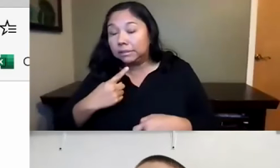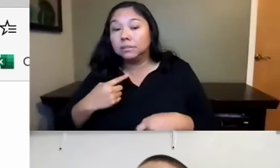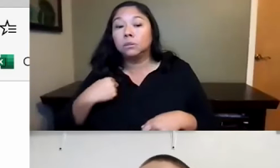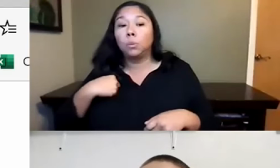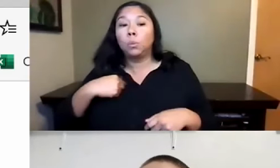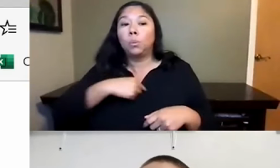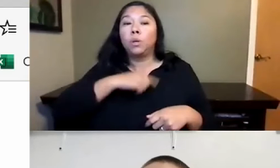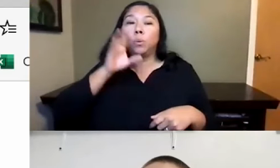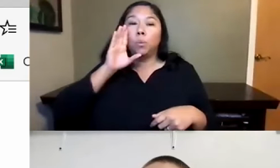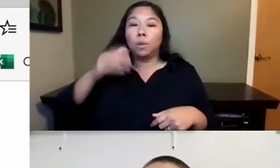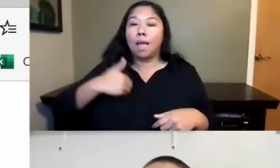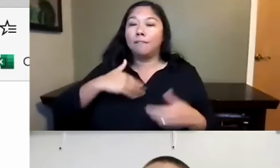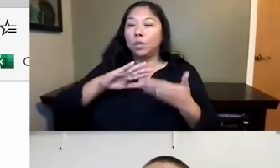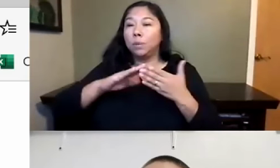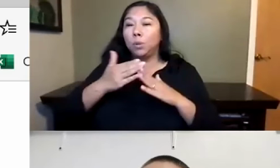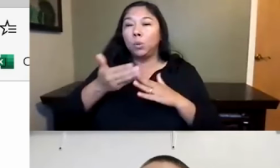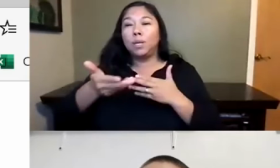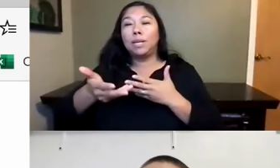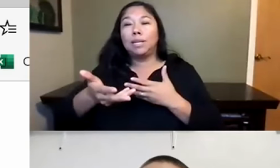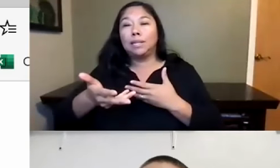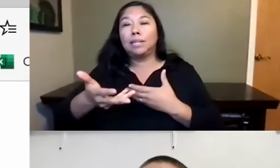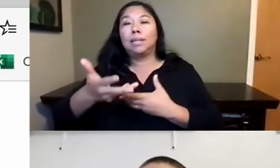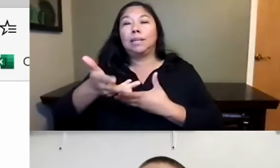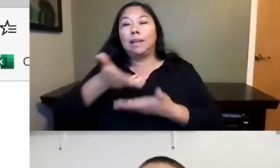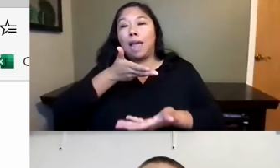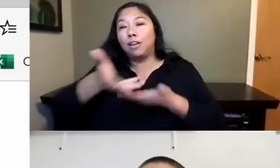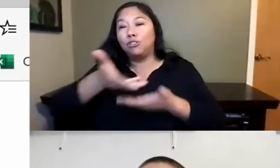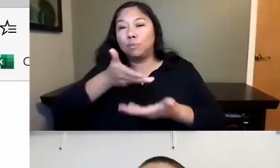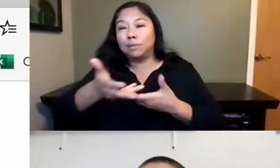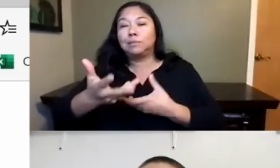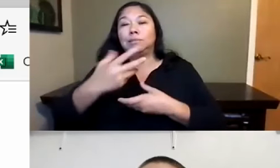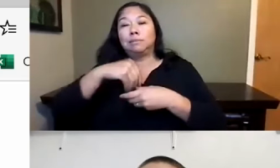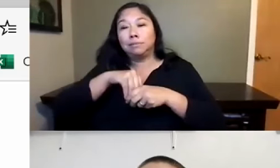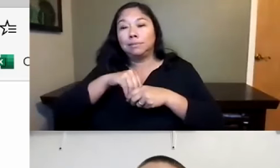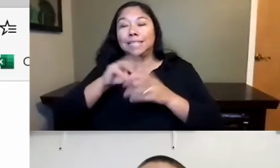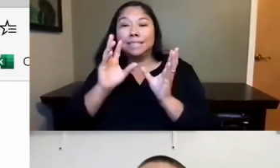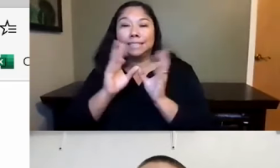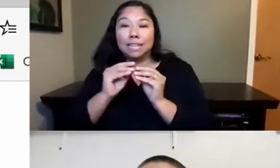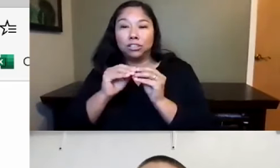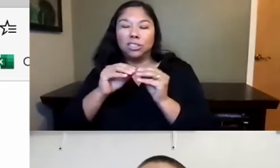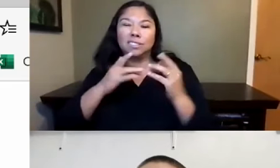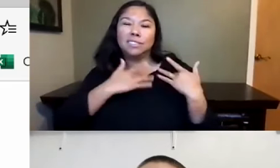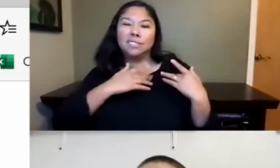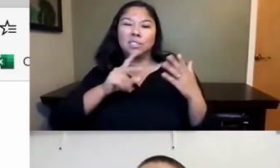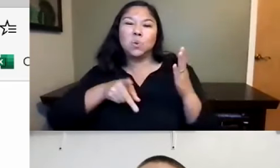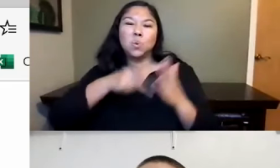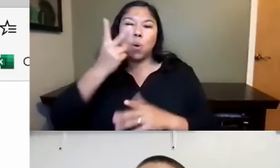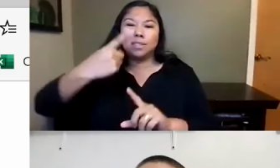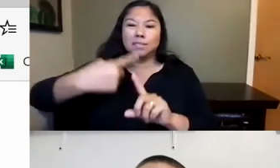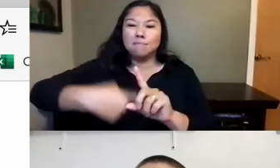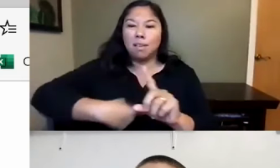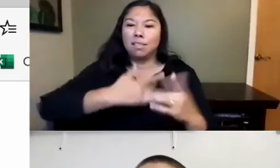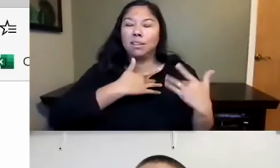community engagement sessions like this twice monthly. Usually first Fridays and third Wednesdays;